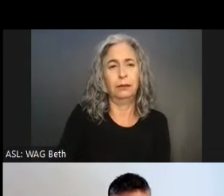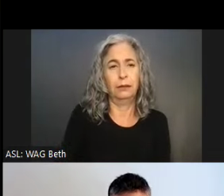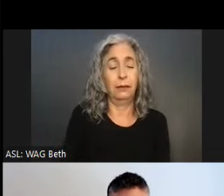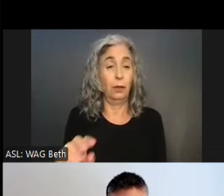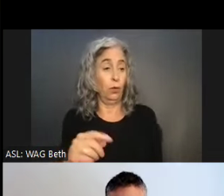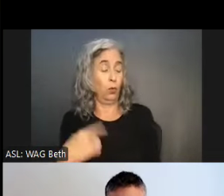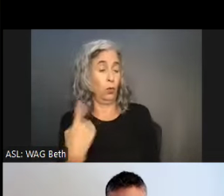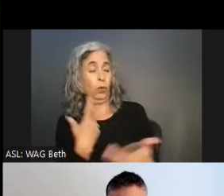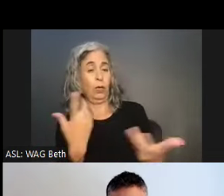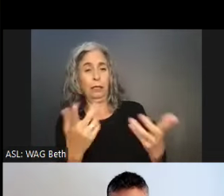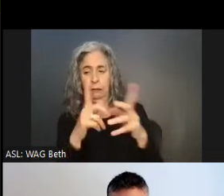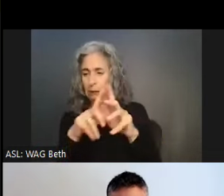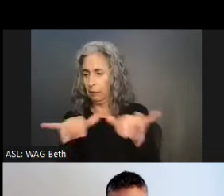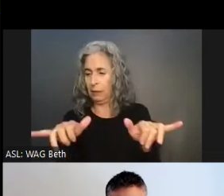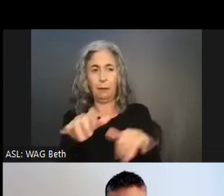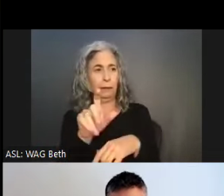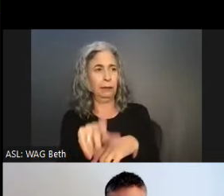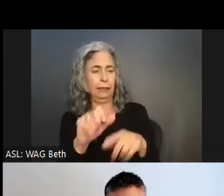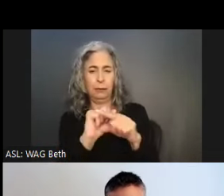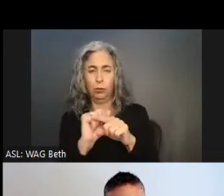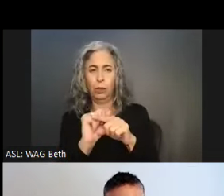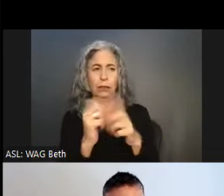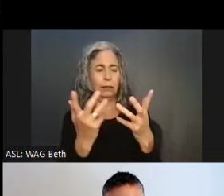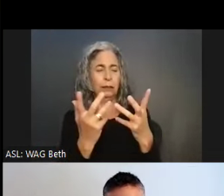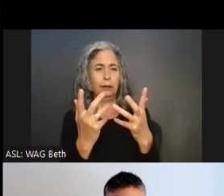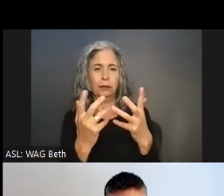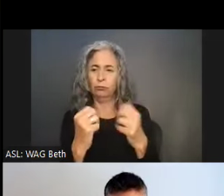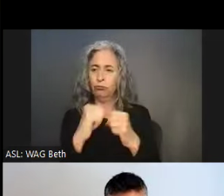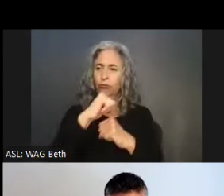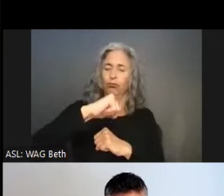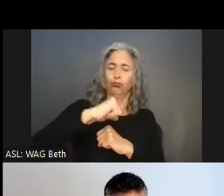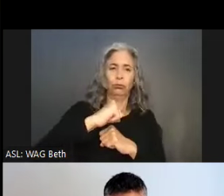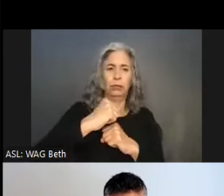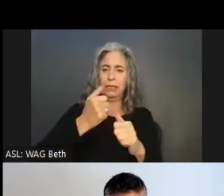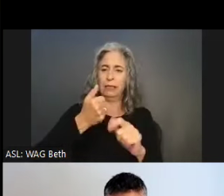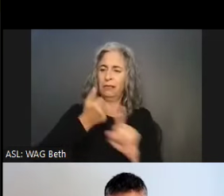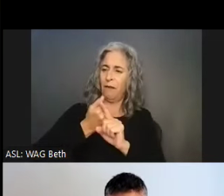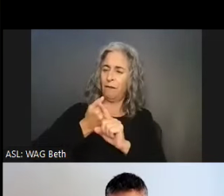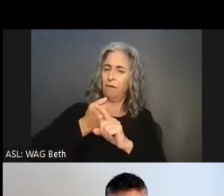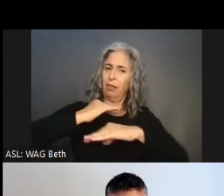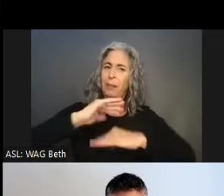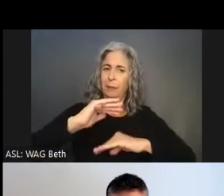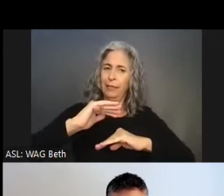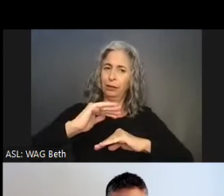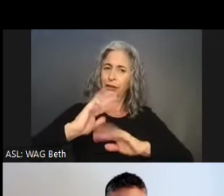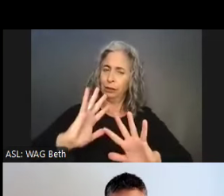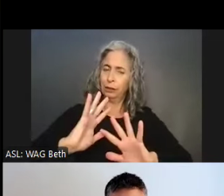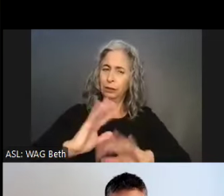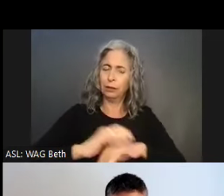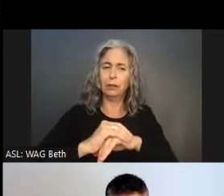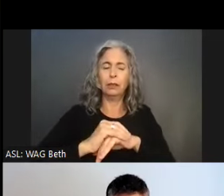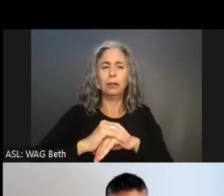simultaneously need to practice restraint and self-limitation. Placing a limit on production